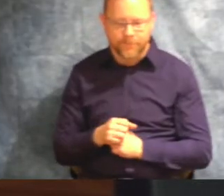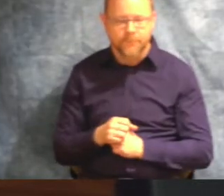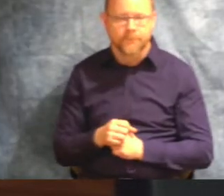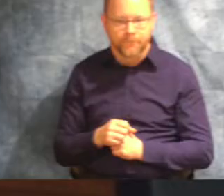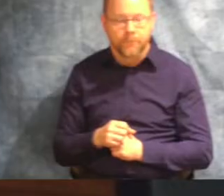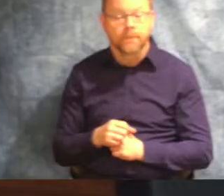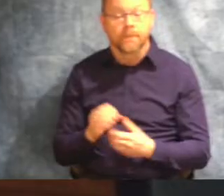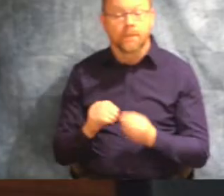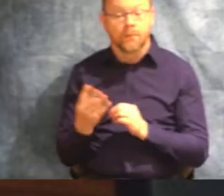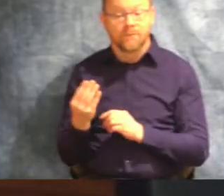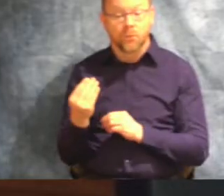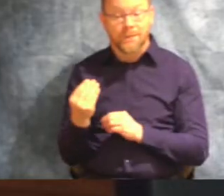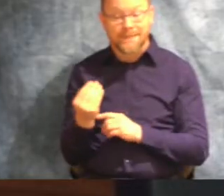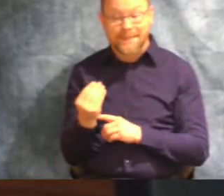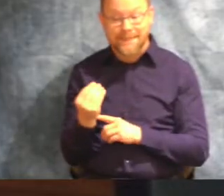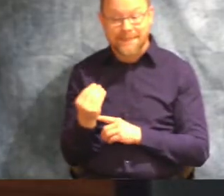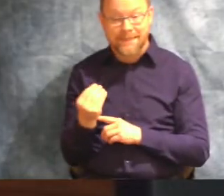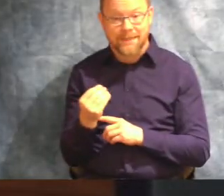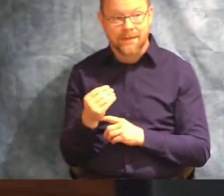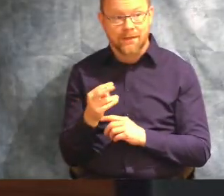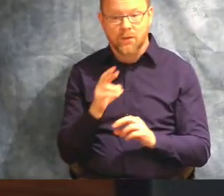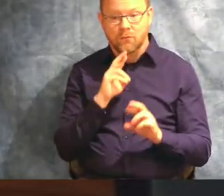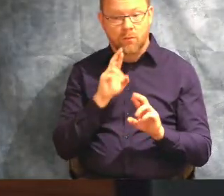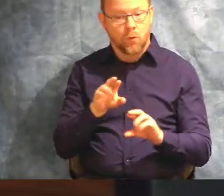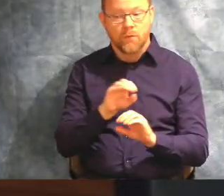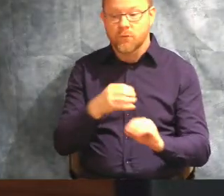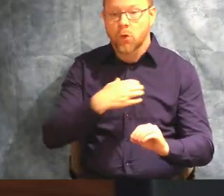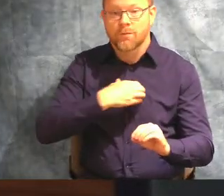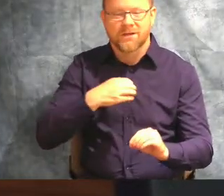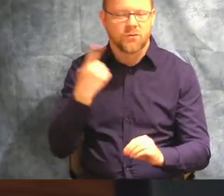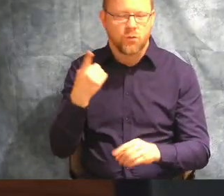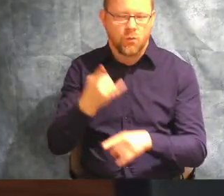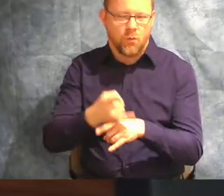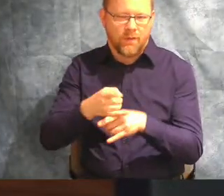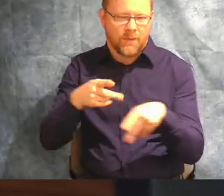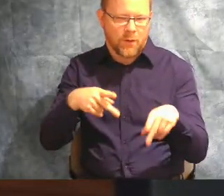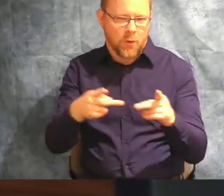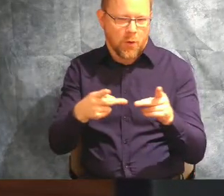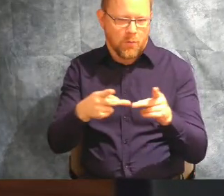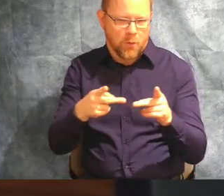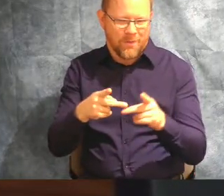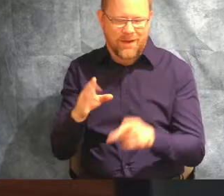Commissioners, is the the report of no objection to one liquor permit in Colerain Township. You